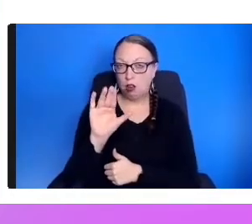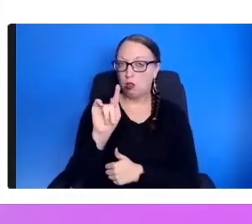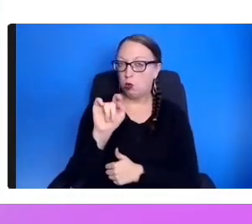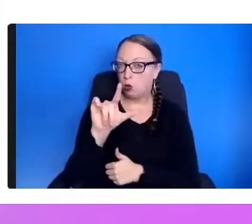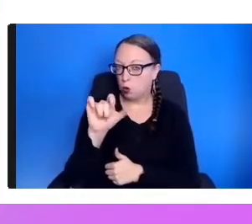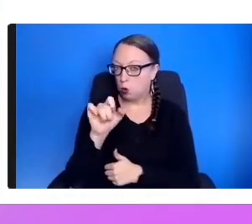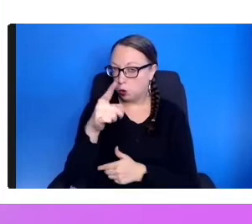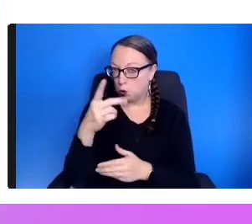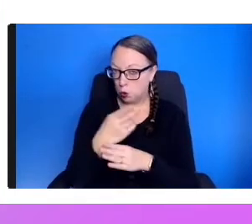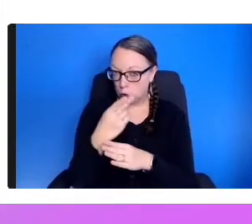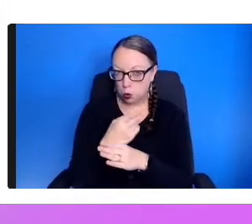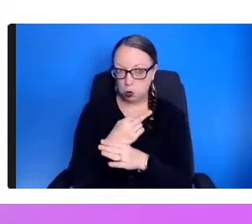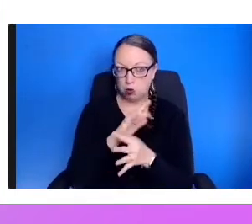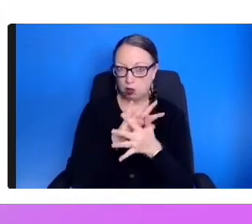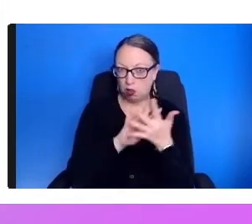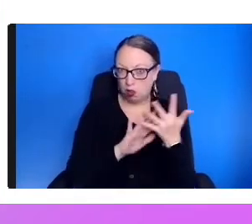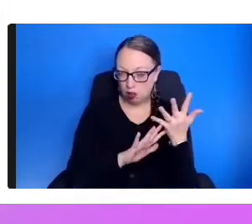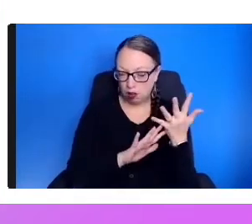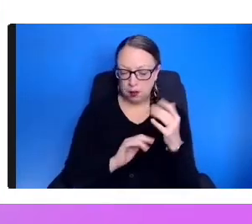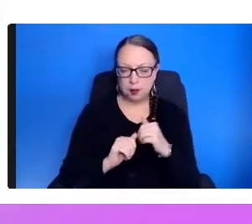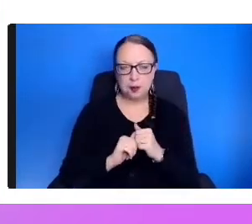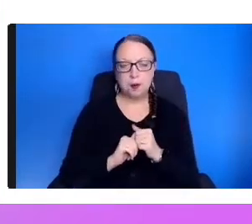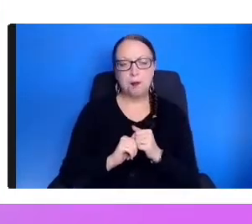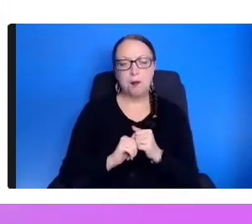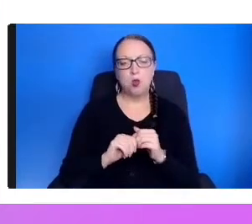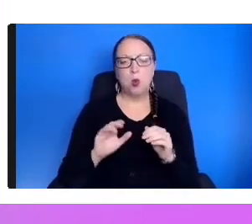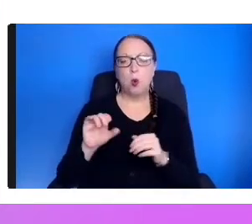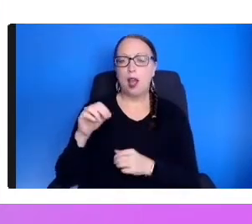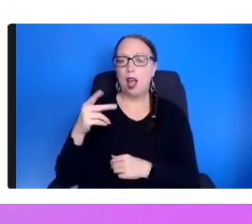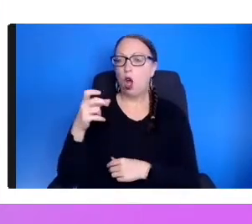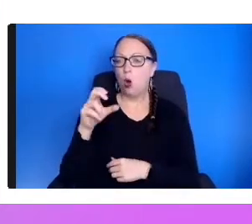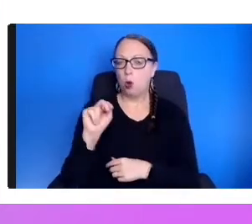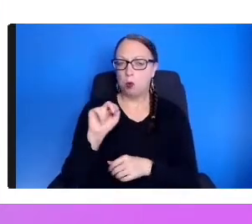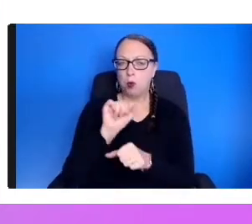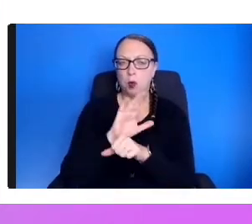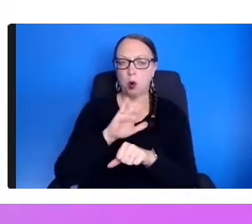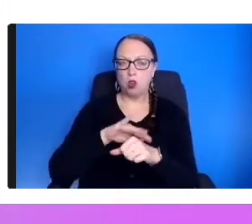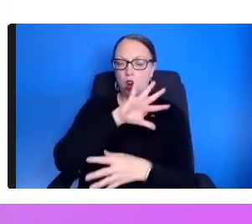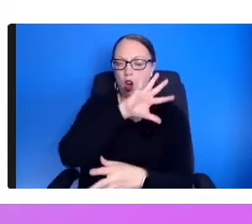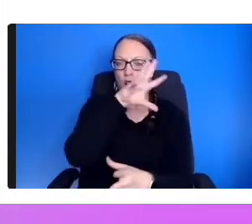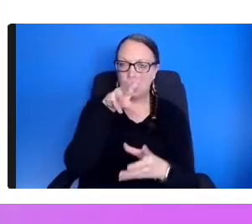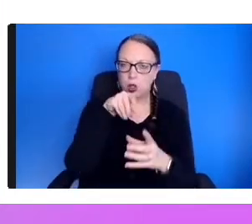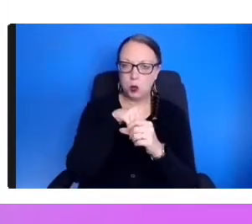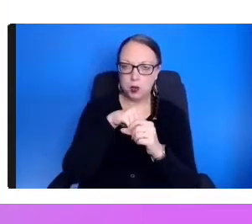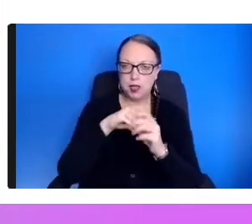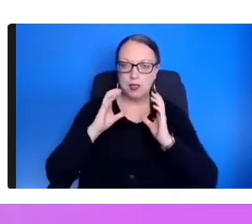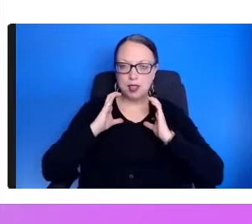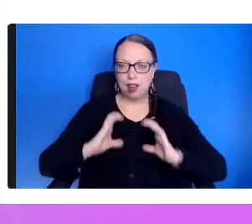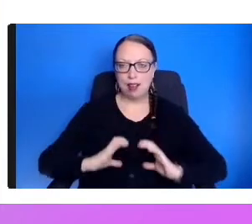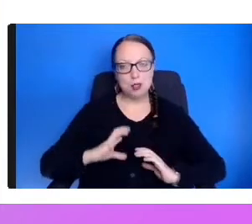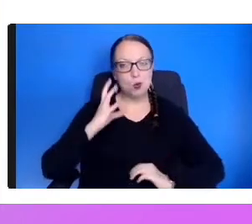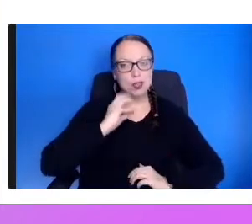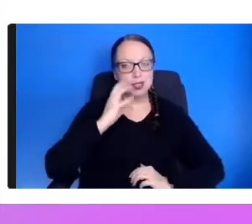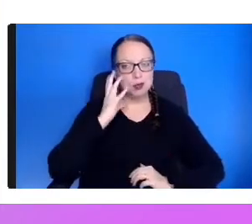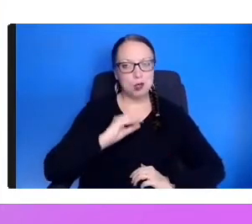So at open we worked on something called our Inclusive Customer Experience Canvas where we just tried to map